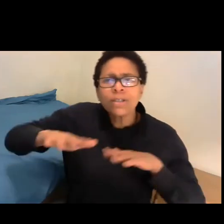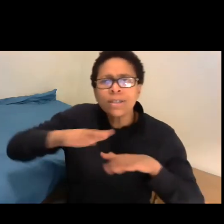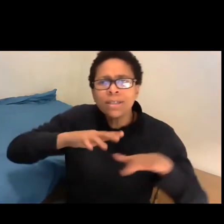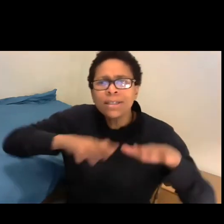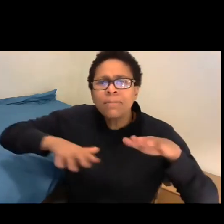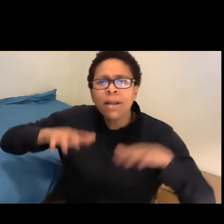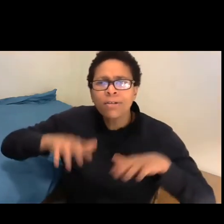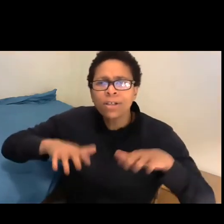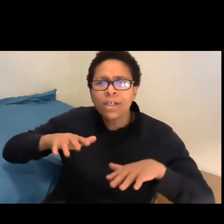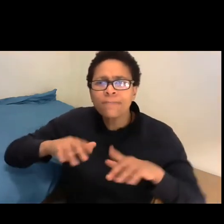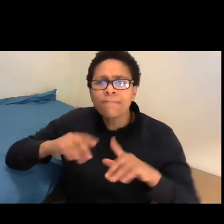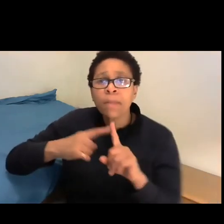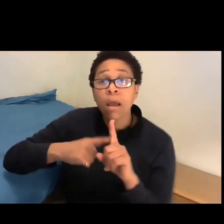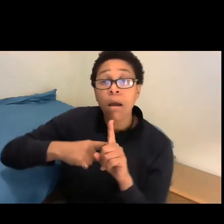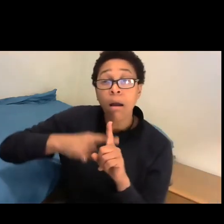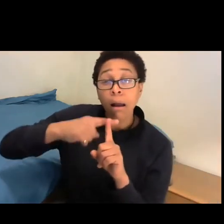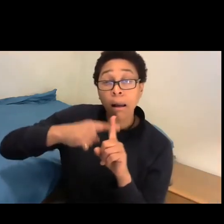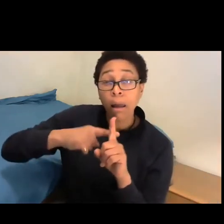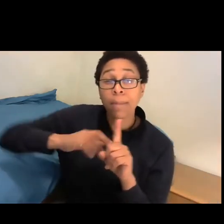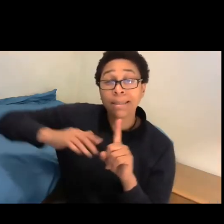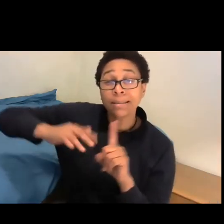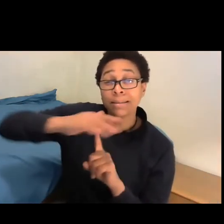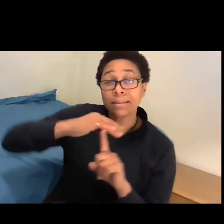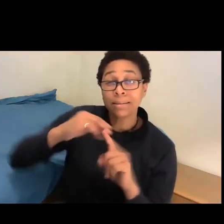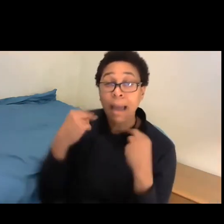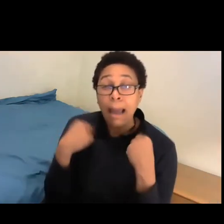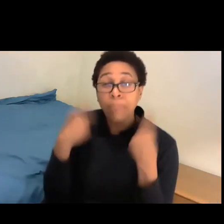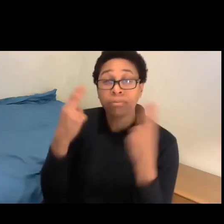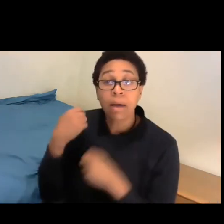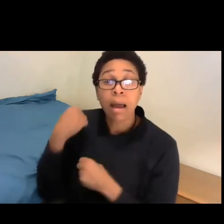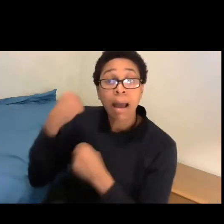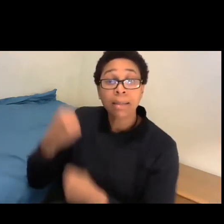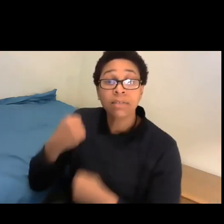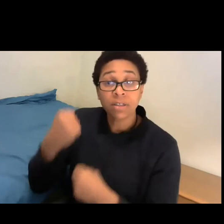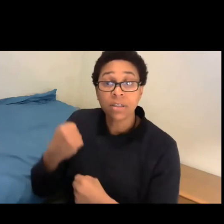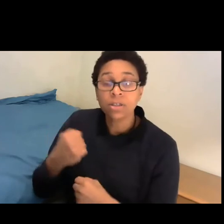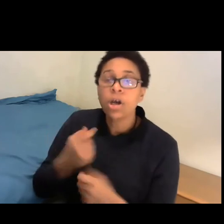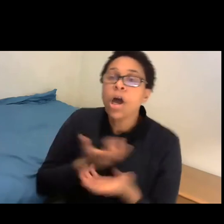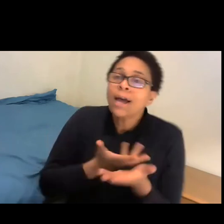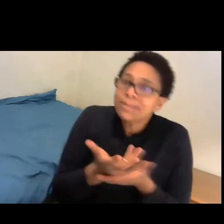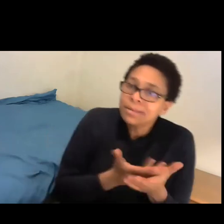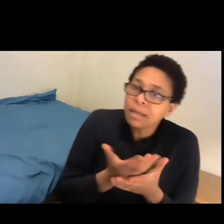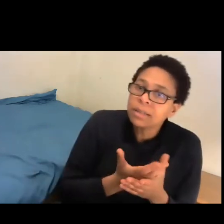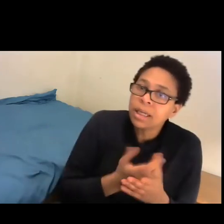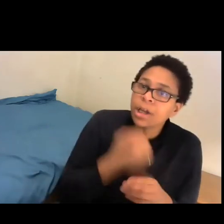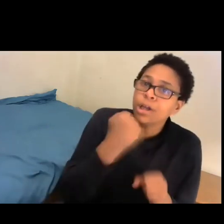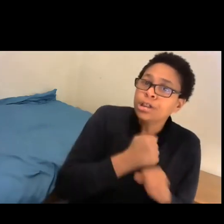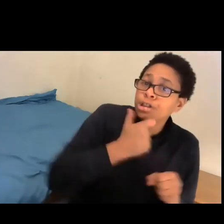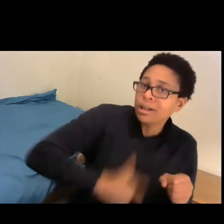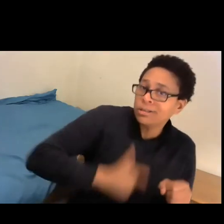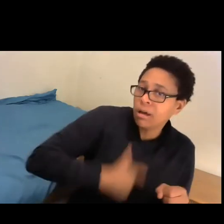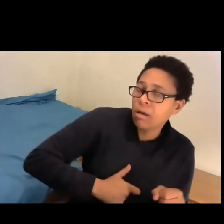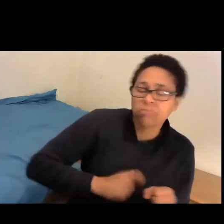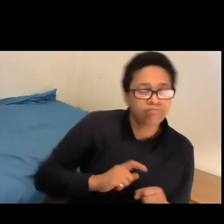activism from a faith based perspective, and trying to talk about gender and sexuality. And I realized that, you know, I've